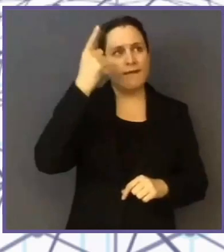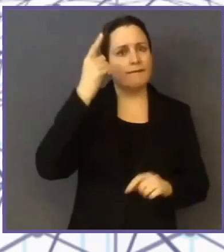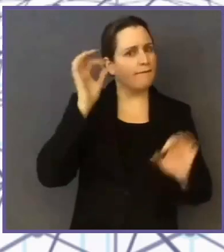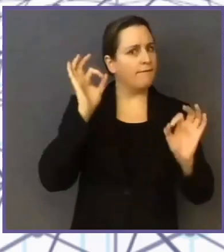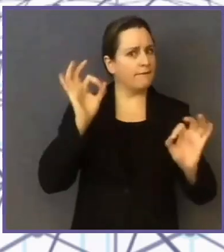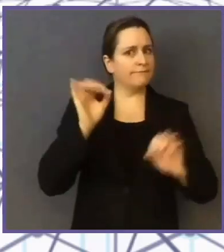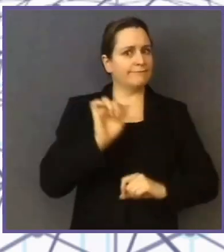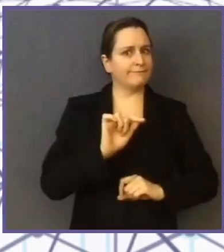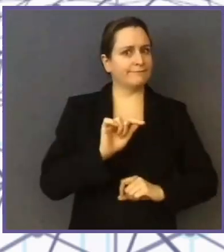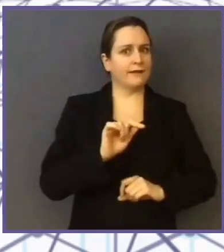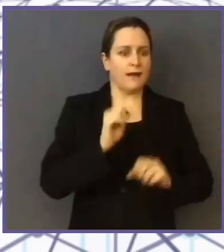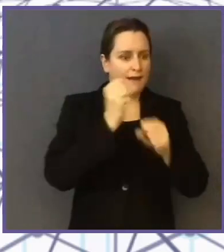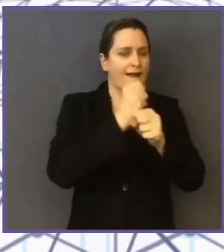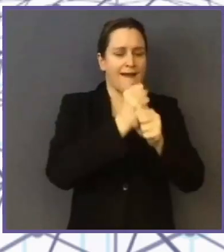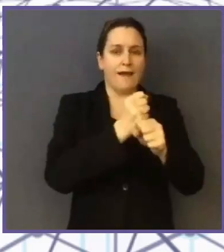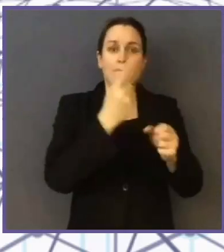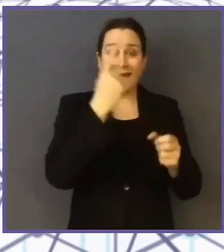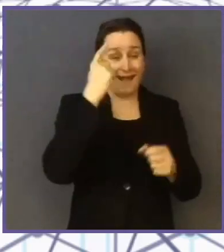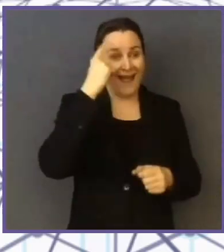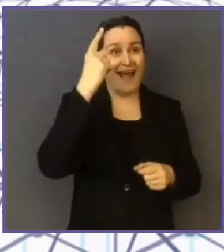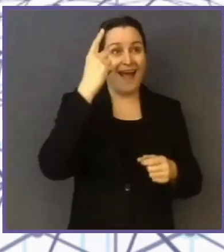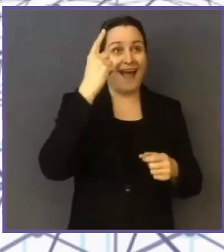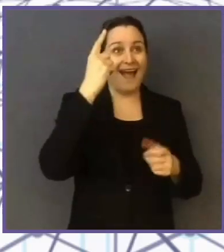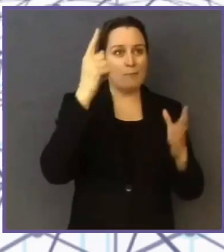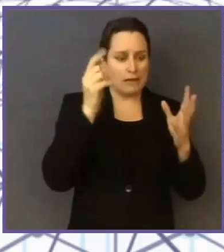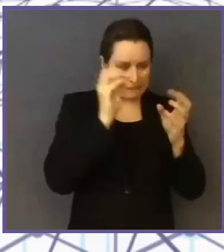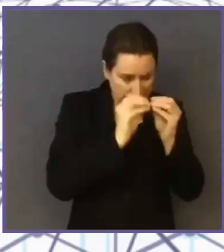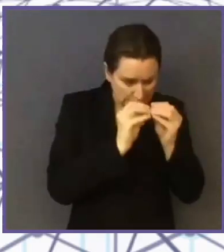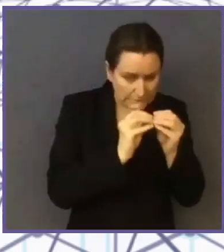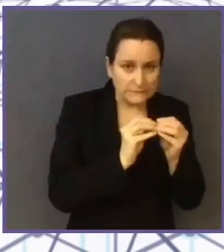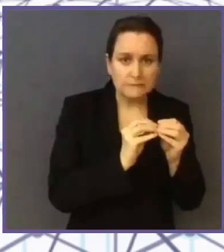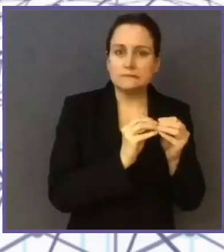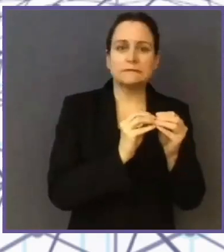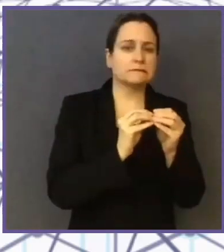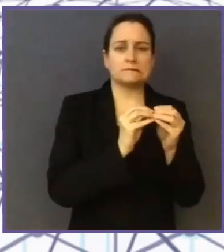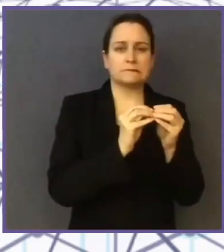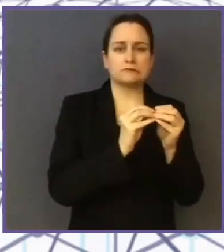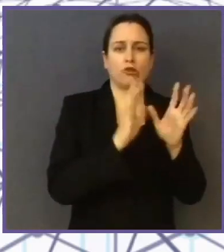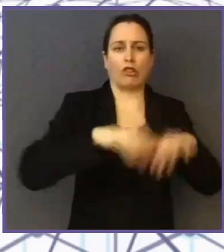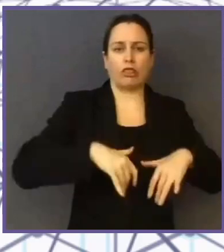come out from these of early stage projects. And that isn't always the fault of the people involved.